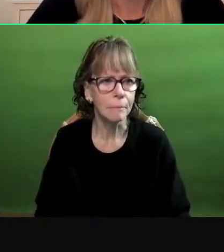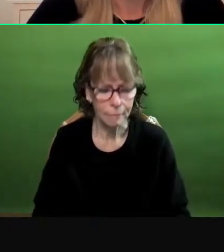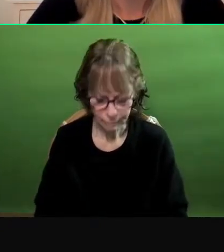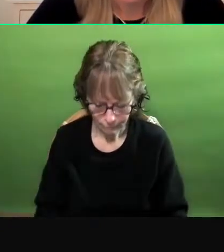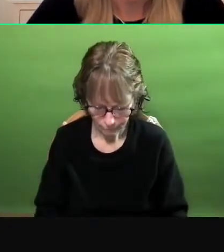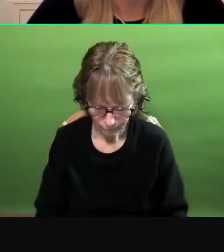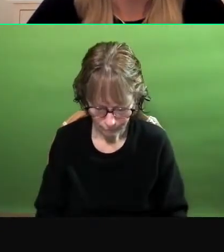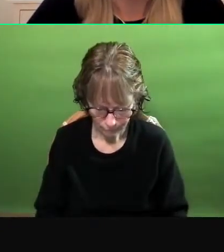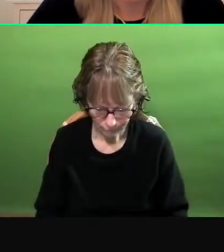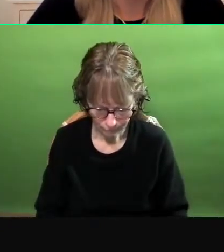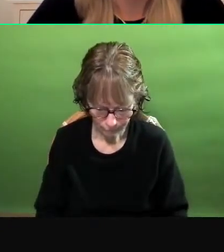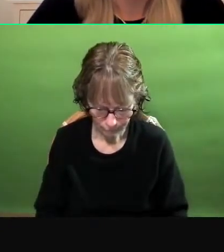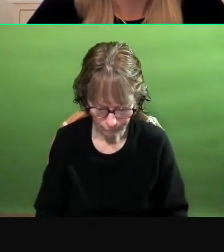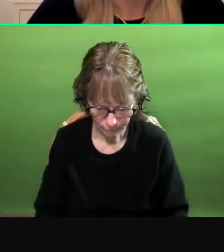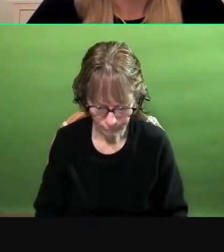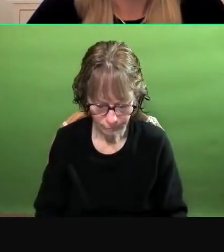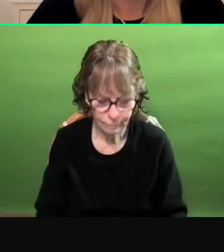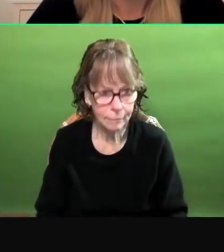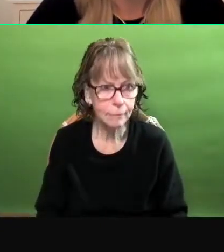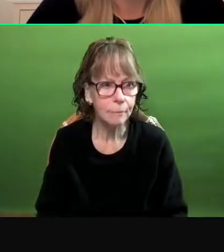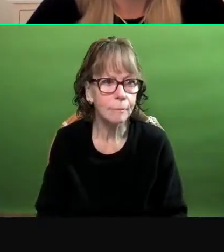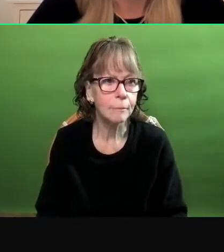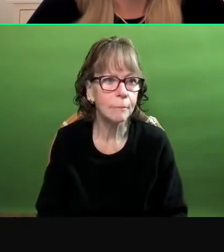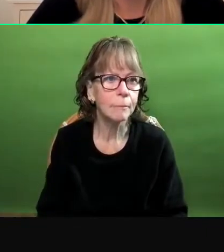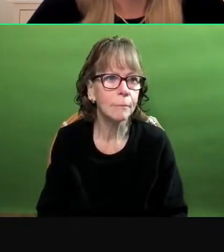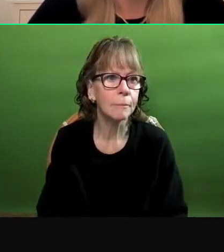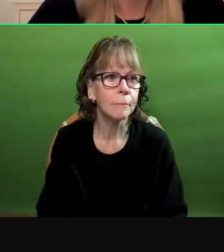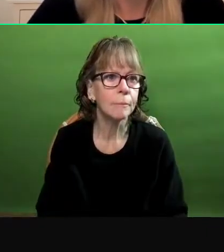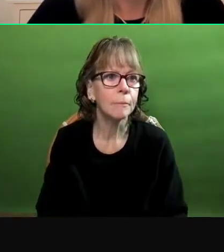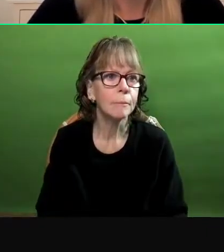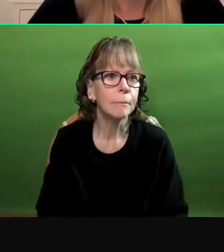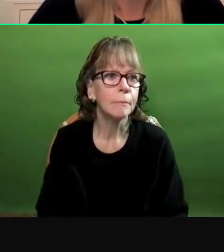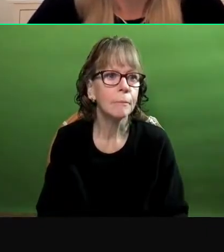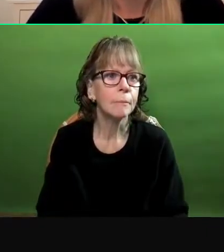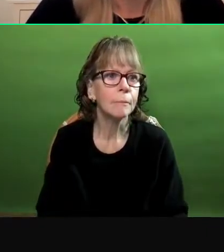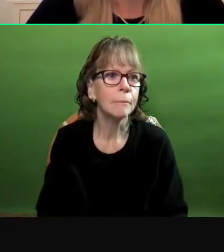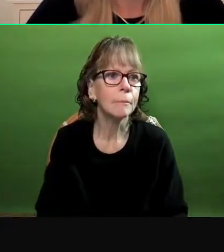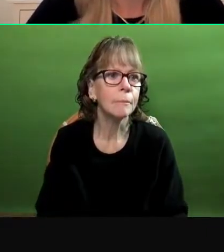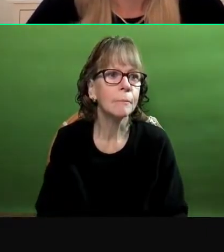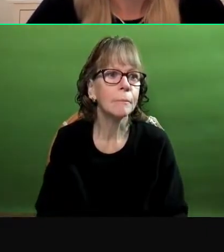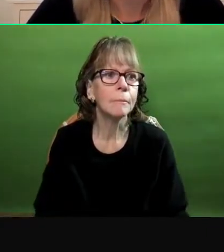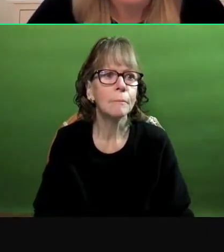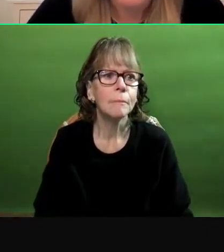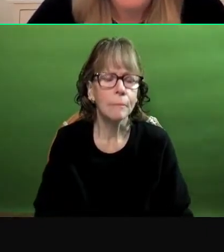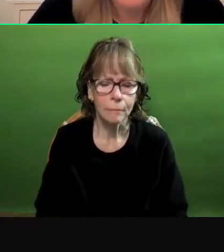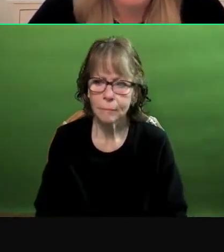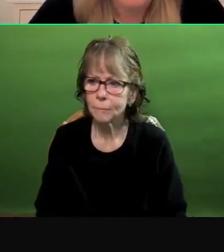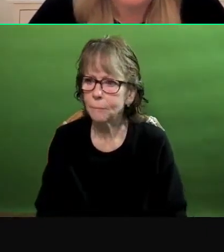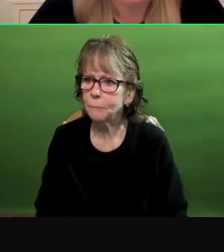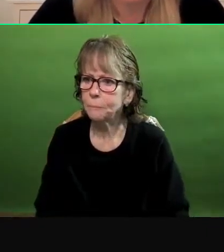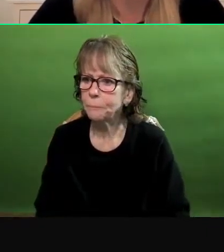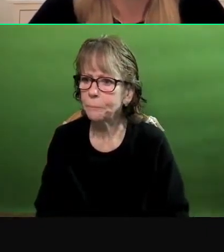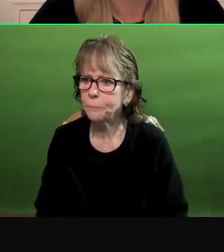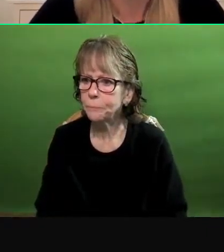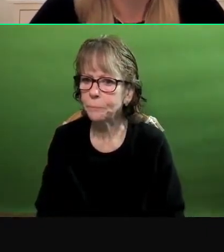what does that word mean in the phrase health equity? This is particularly important for